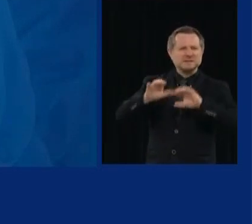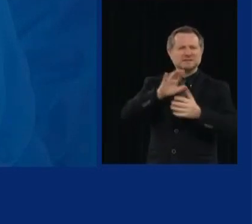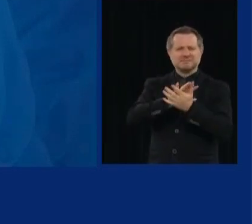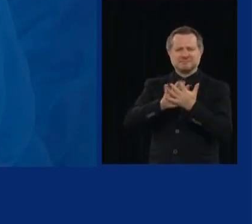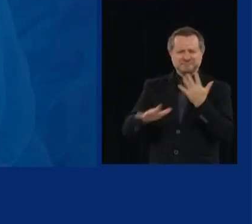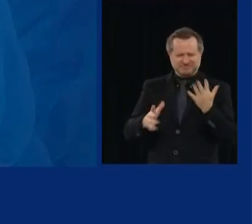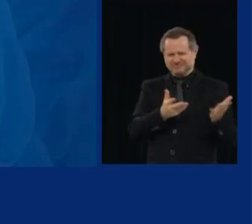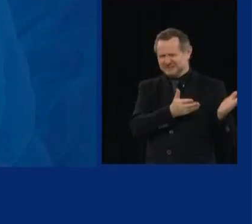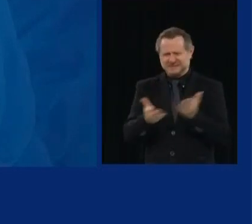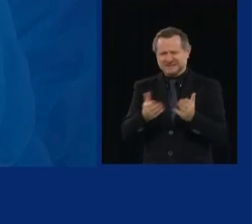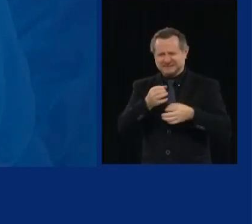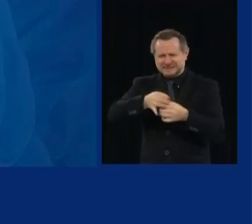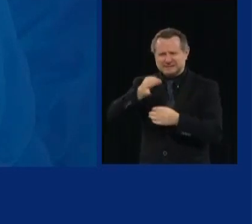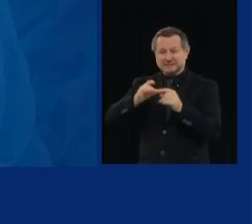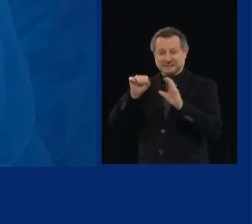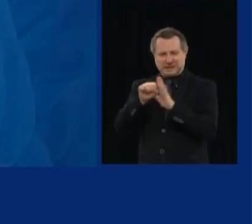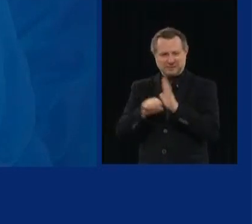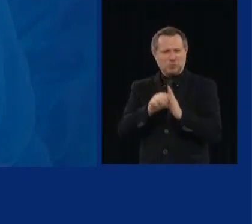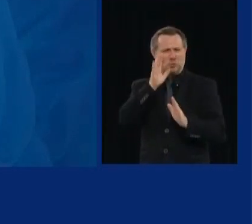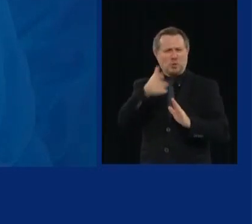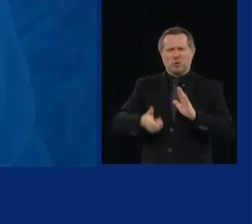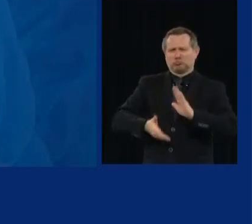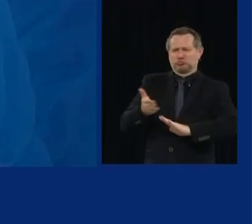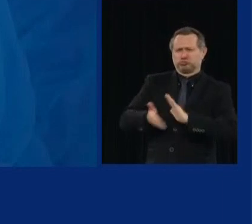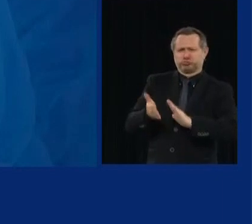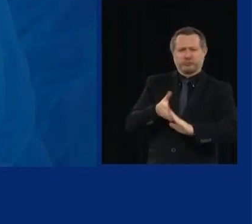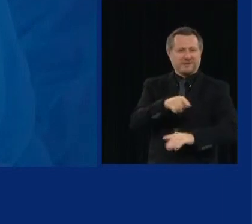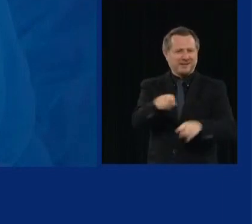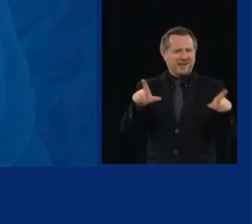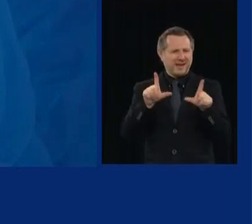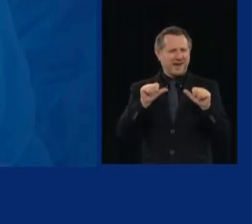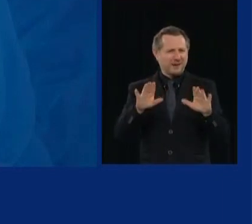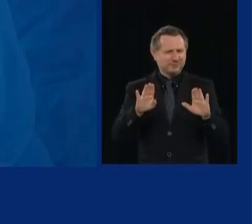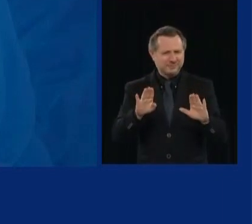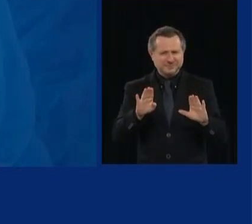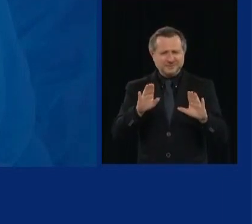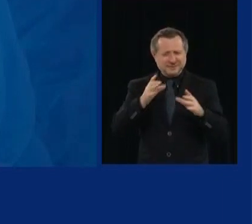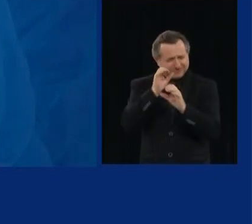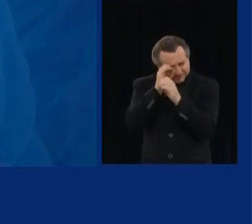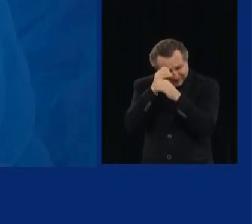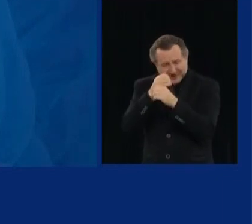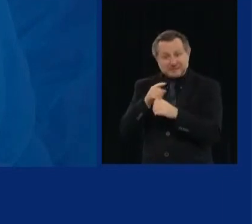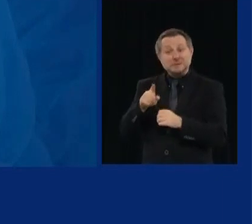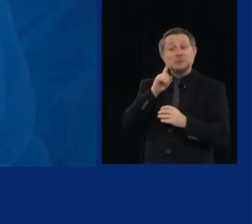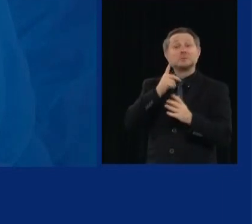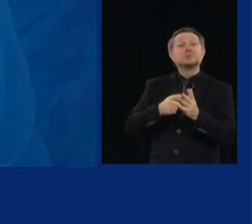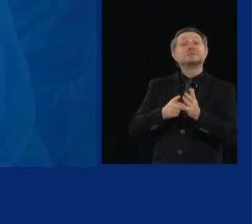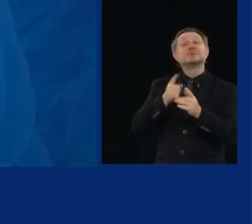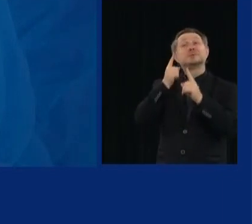GOVERNMENT, THAT THE FEDERAL GOVERNMENT WOULD HELP WITH THE SUPPLY CHAIN AND GETTING THE MATERIALS TO THE NATIONAL LABS.